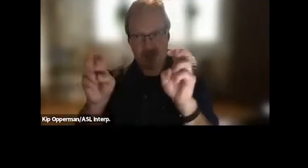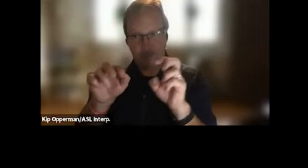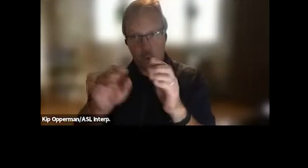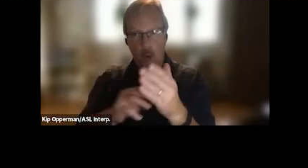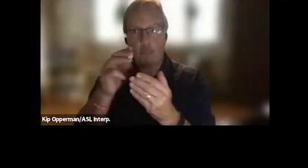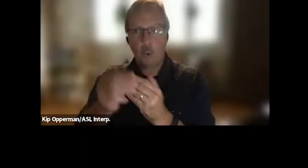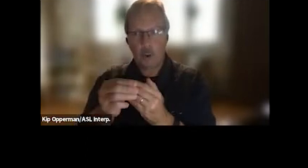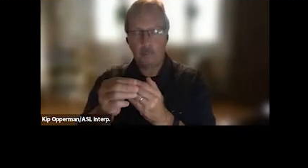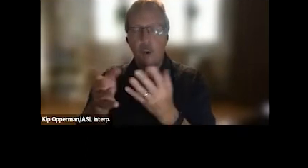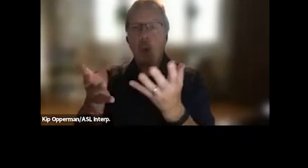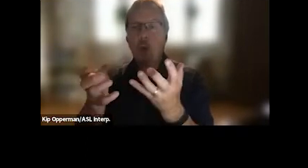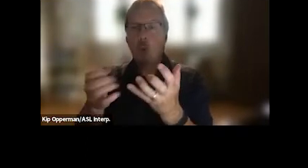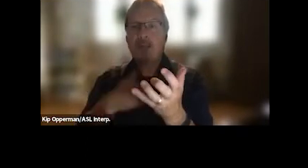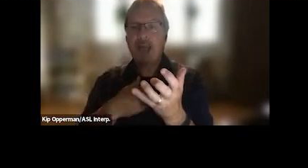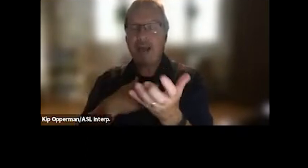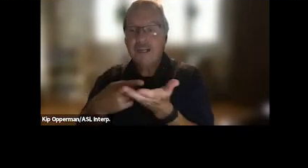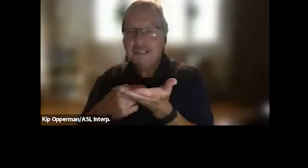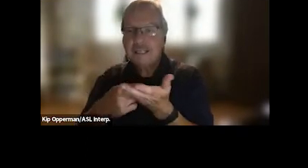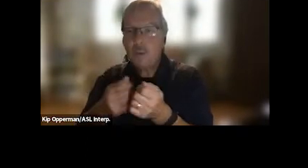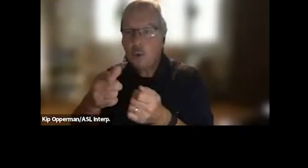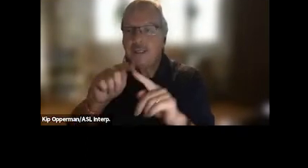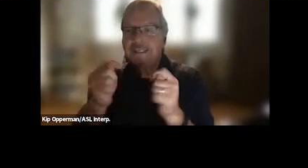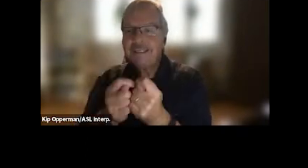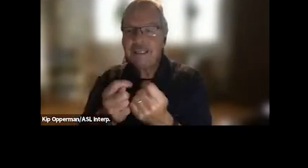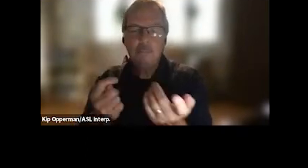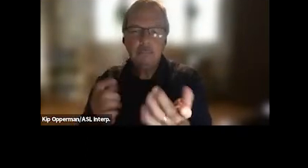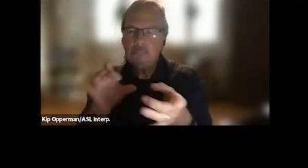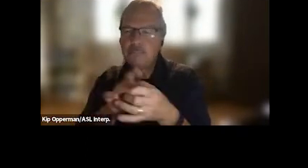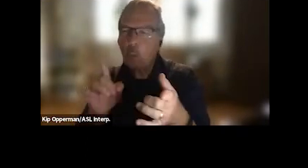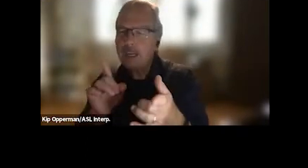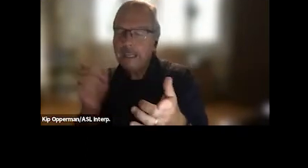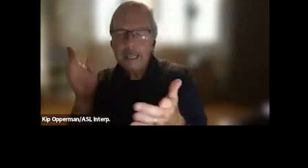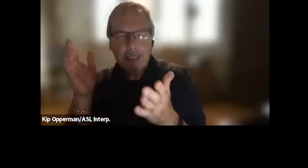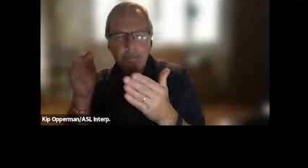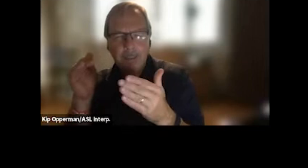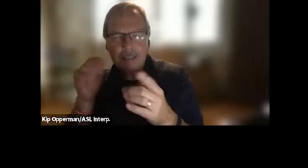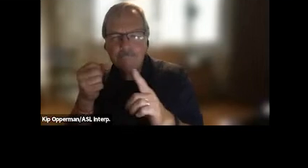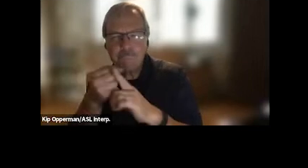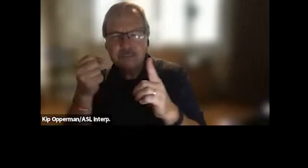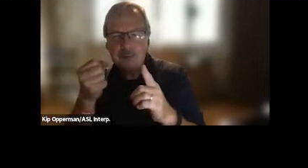You want to have a discussion with your team regarding what the expected impact of providing MAT in your facility.